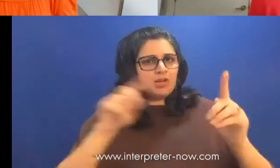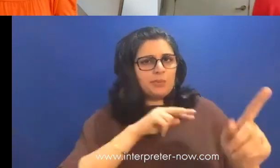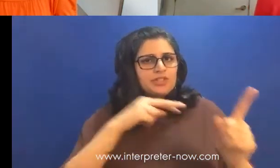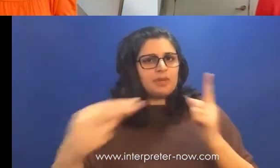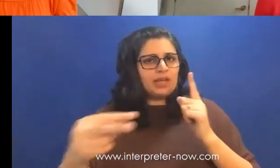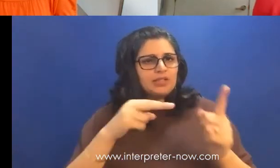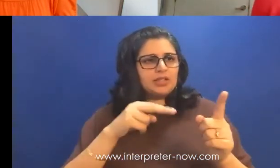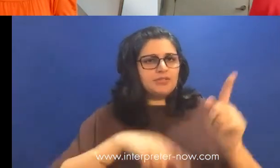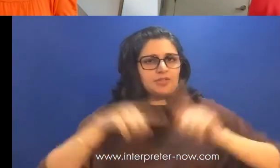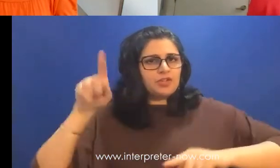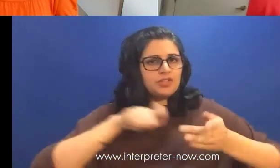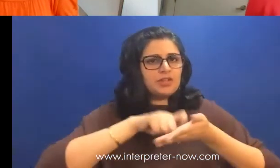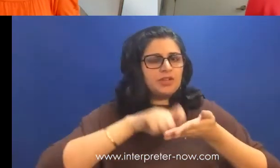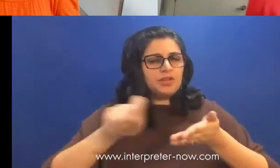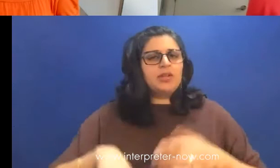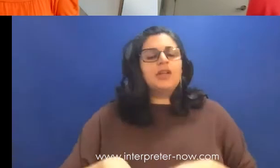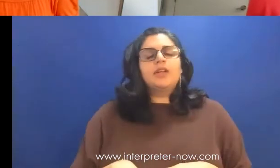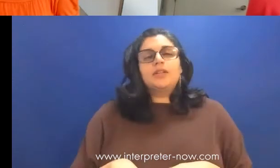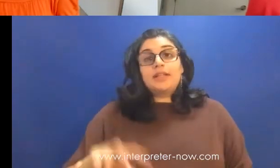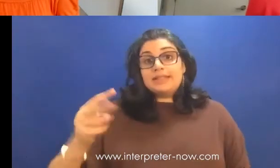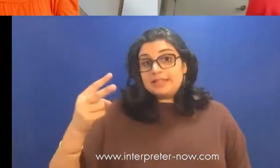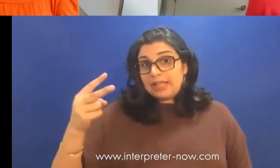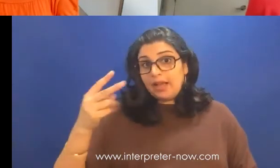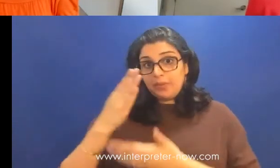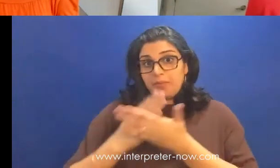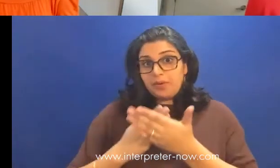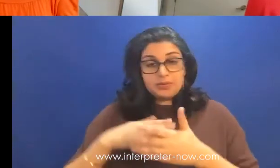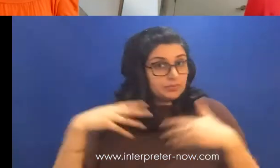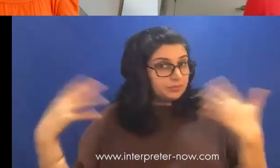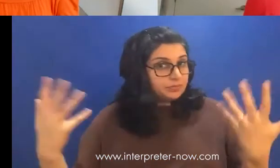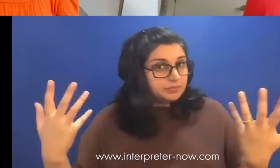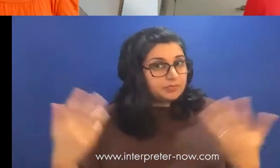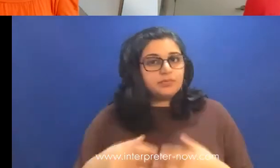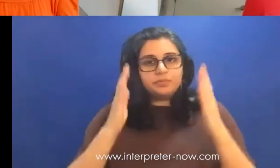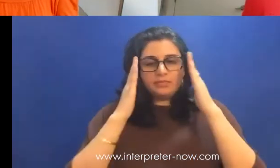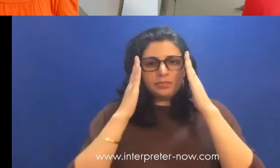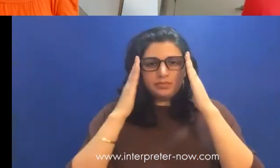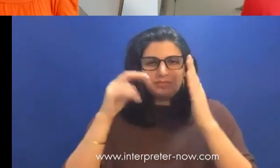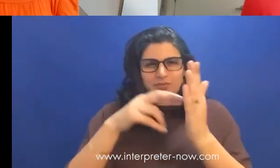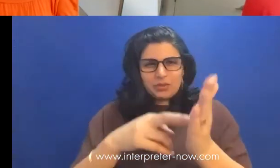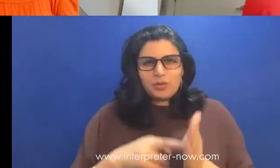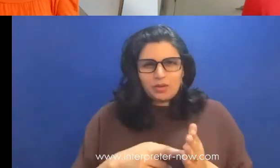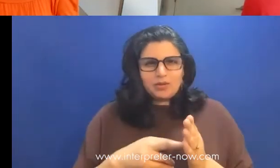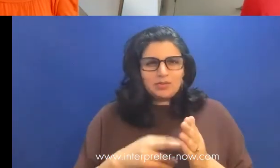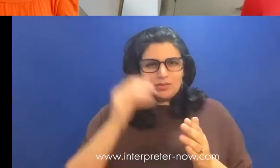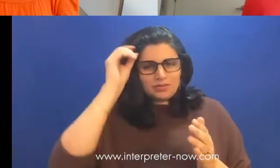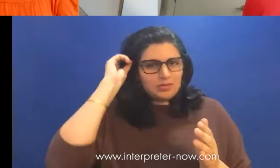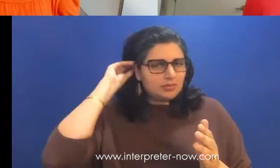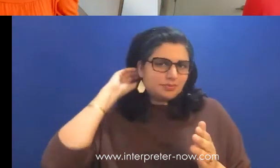The second part that I was going to say, which is, again, takes harder work, is less sort of like tactical at that moment.